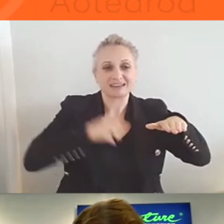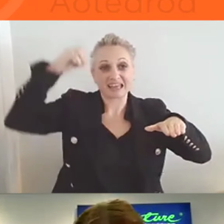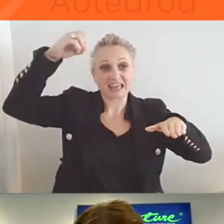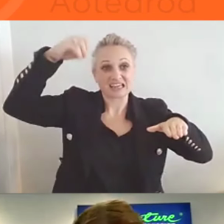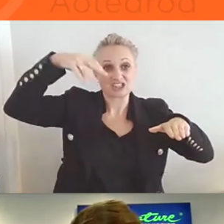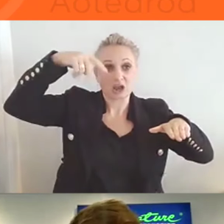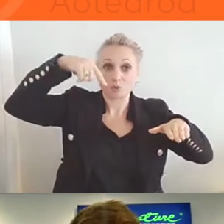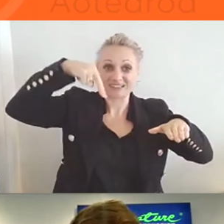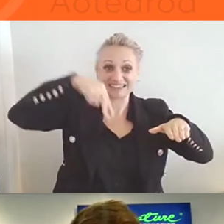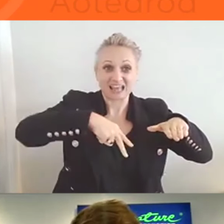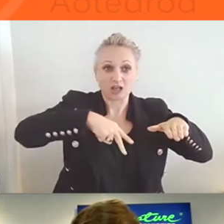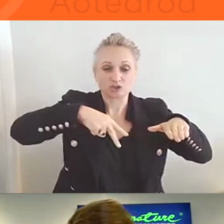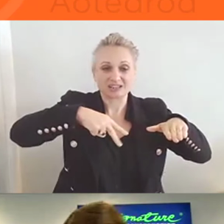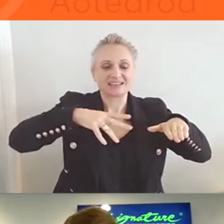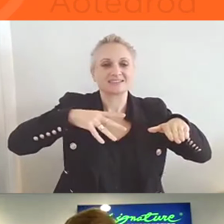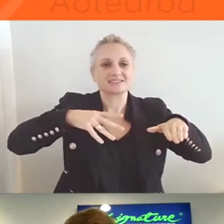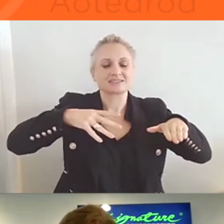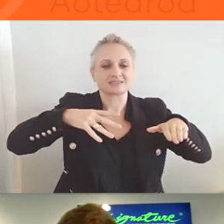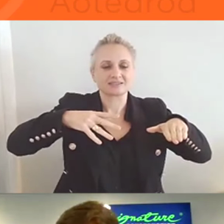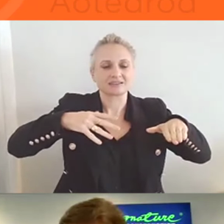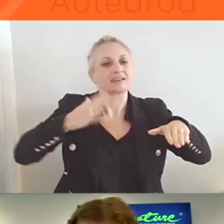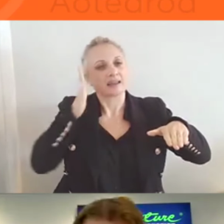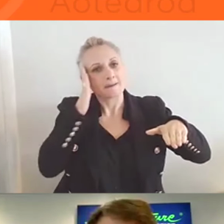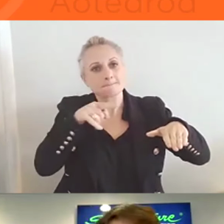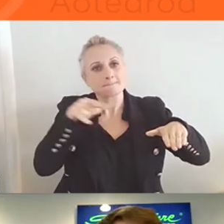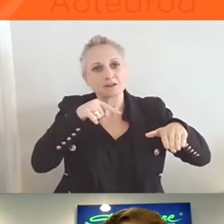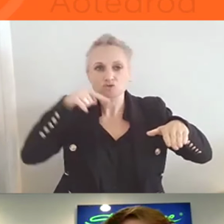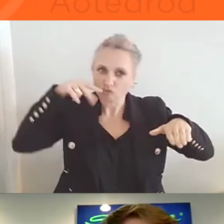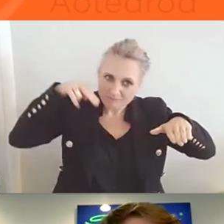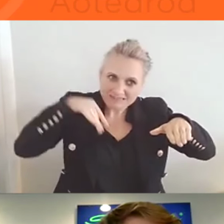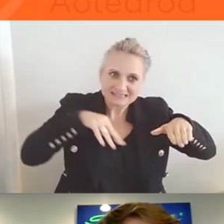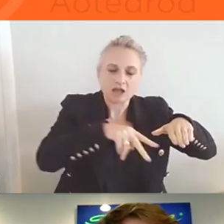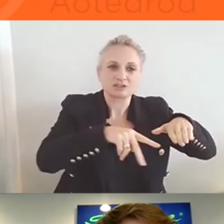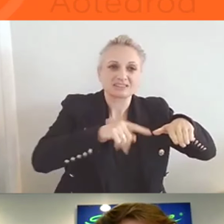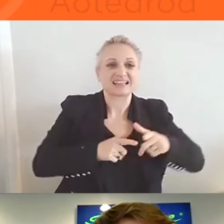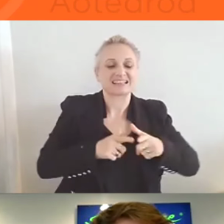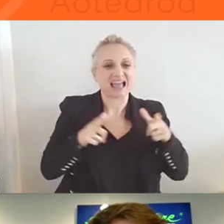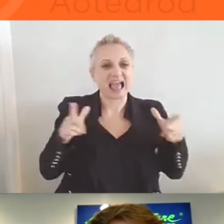six bedroom units, you know, I don't know if the private sector